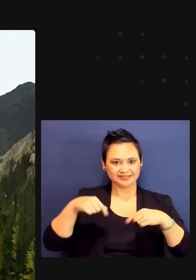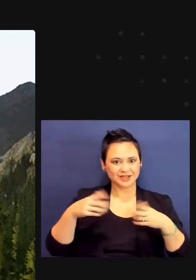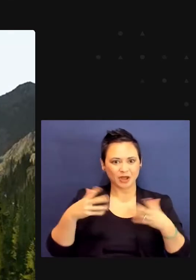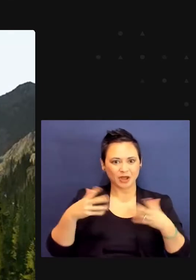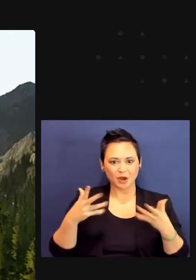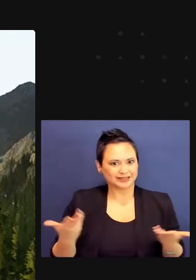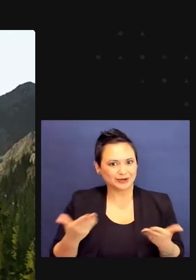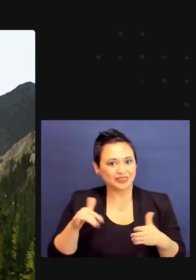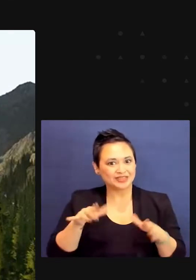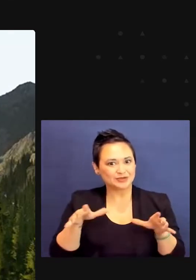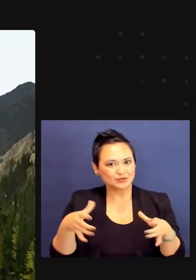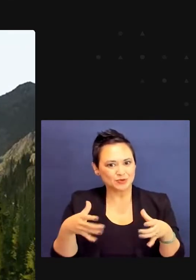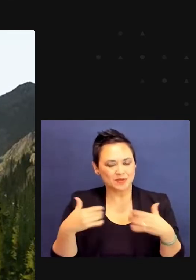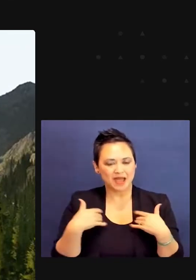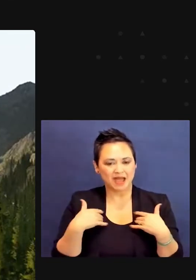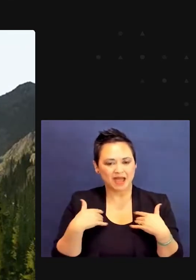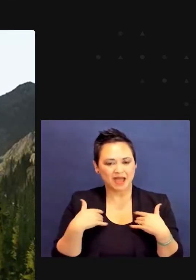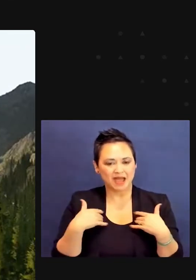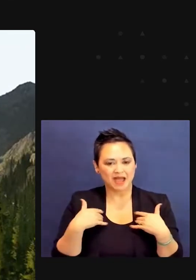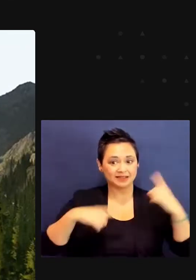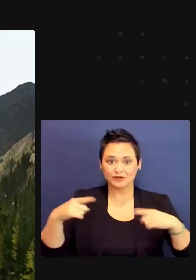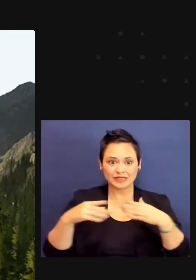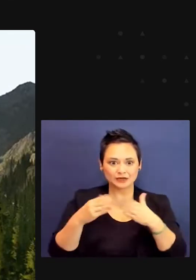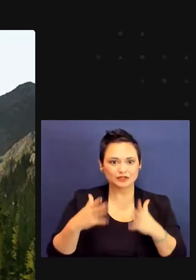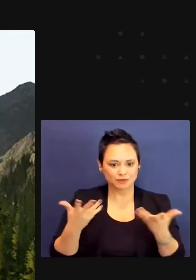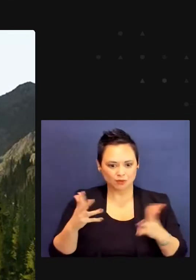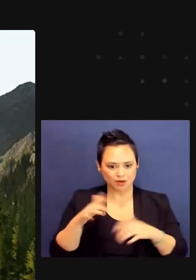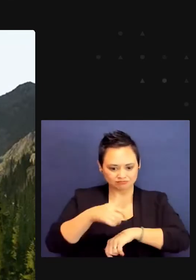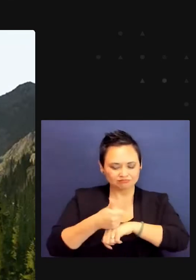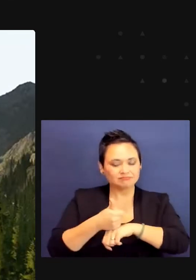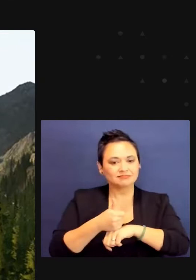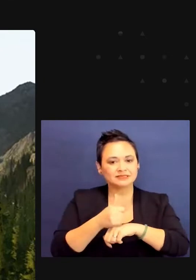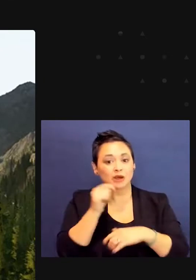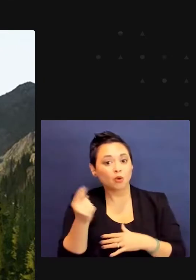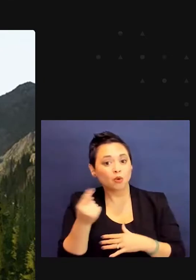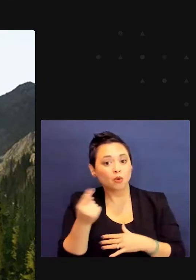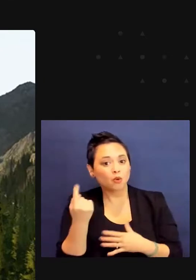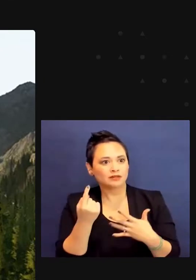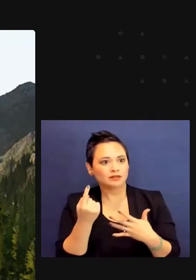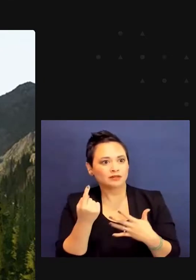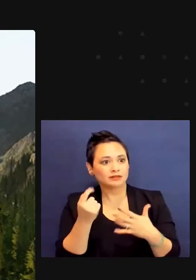not only being able to model what is achievable but also, you know,